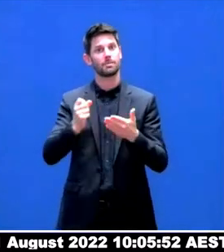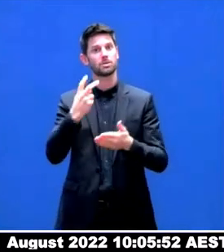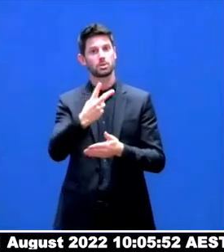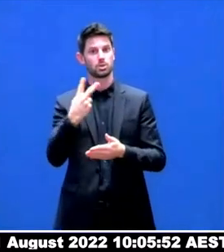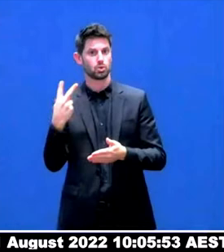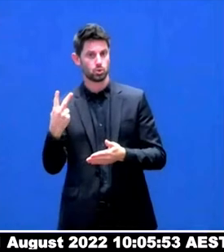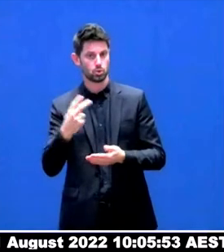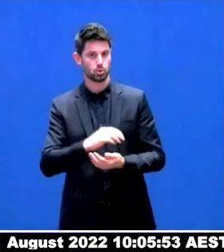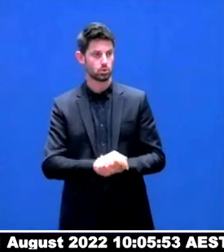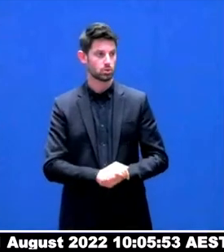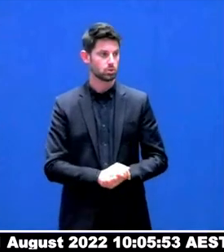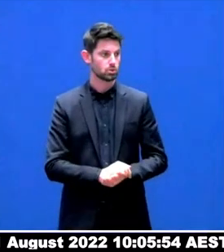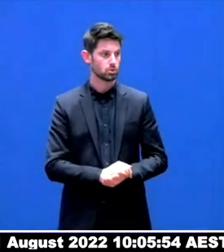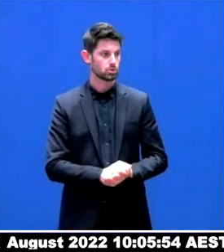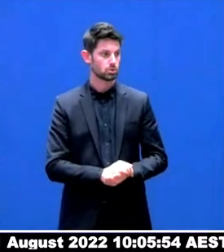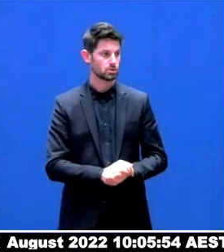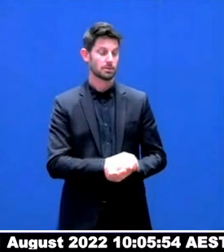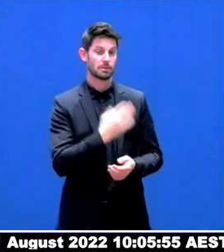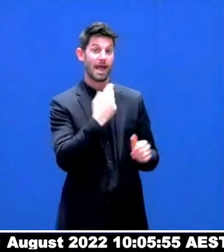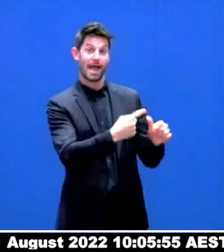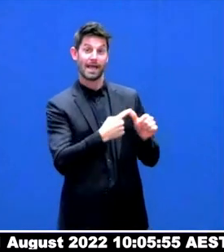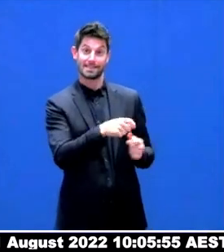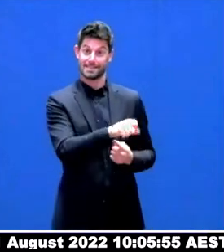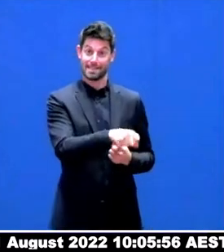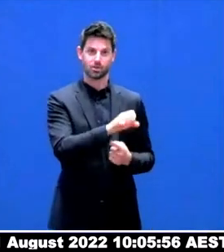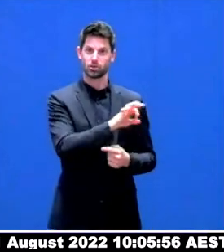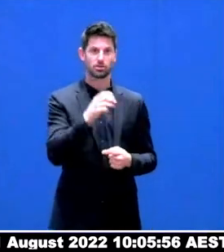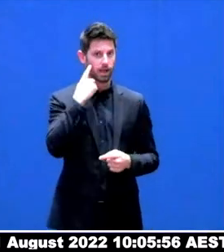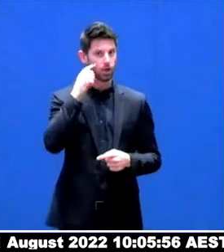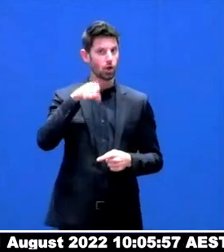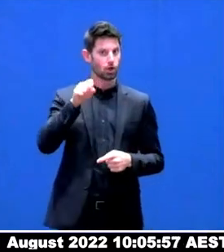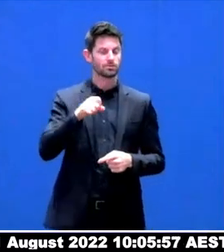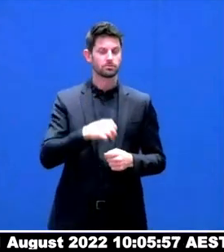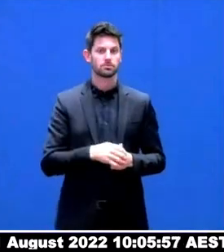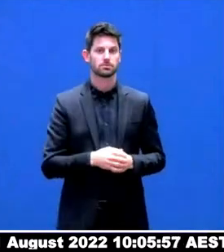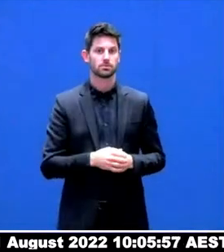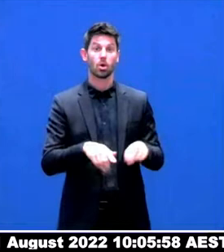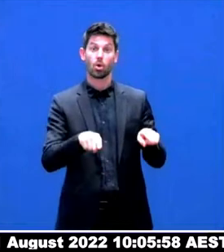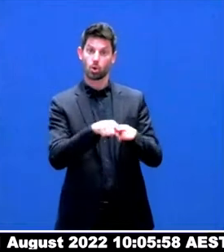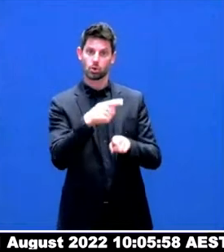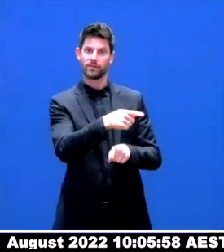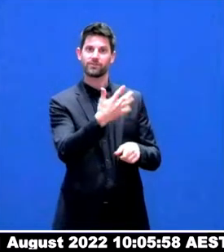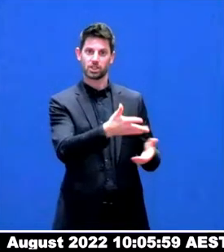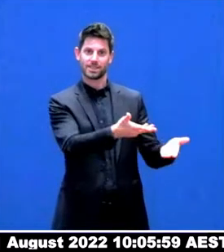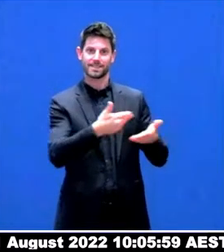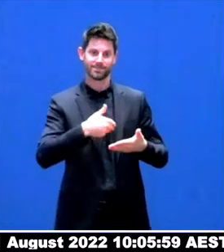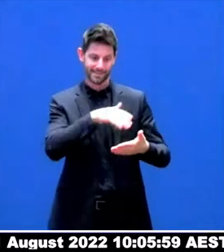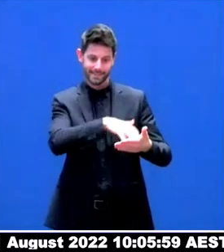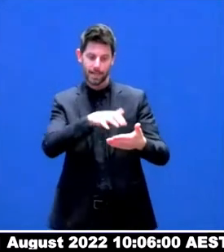I might need you to say yes rather than nod. Yes. Yes. MS EASTMAN: And you've provided us statements in relation to both those Public hearings.